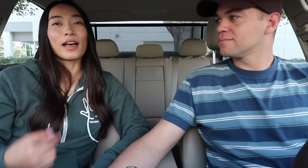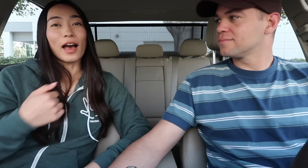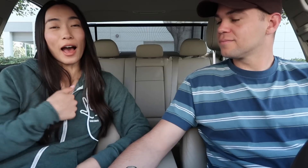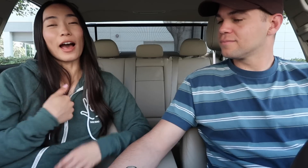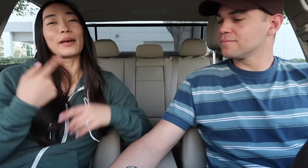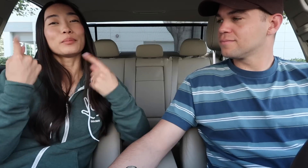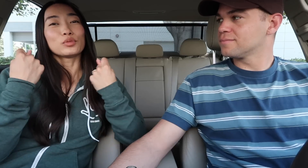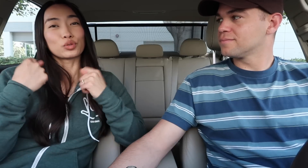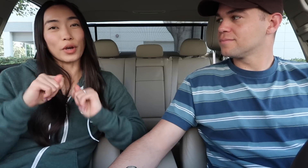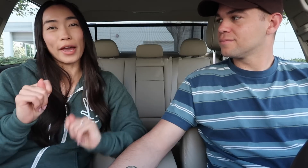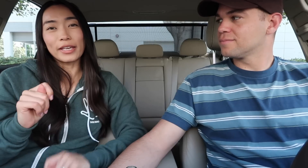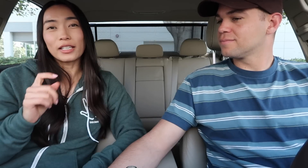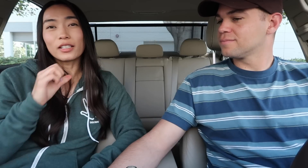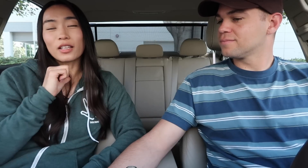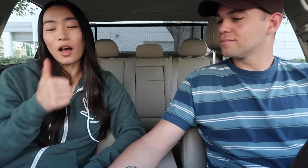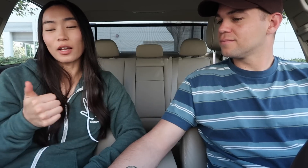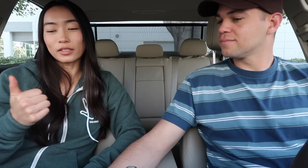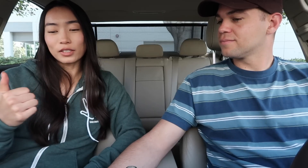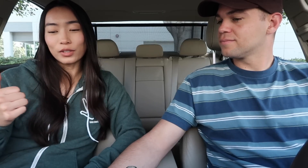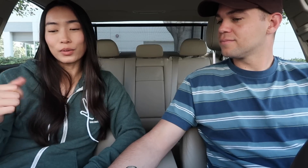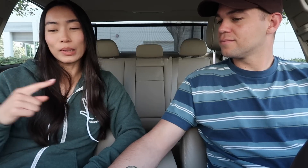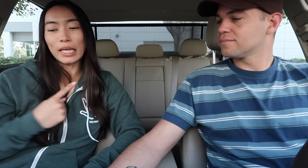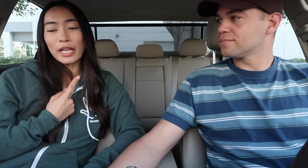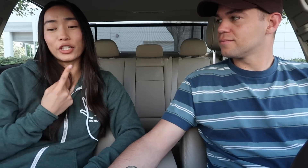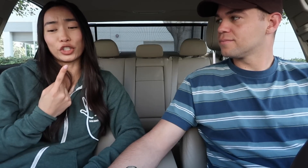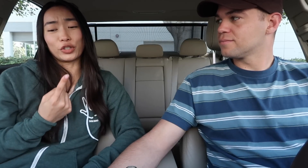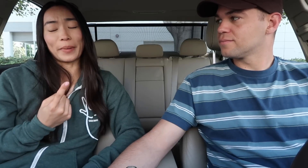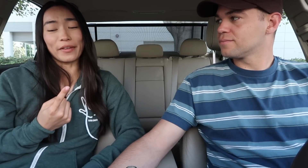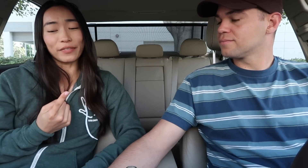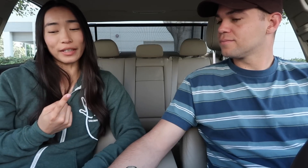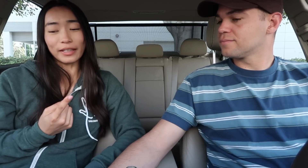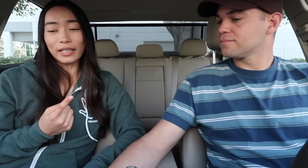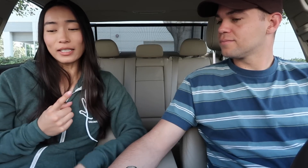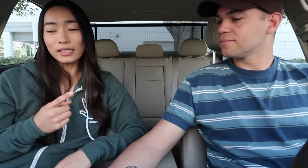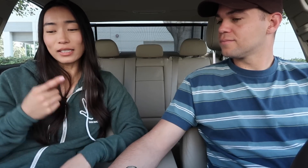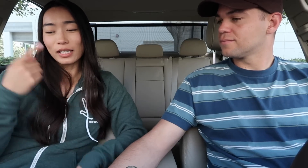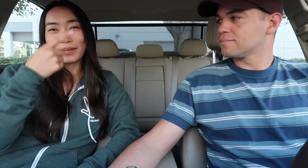I'm trying not to let it hurt my feelings